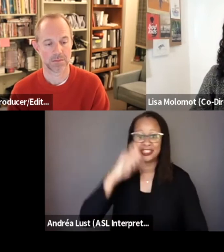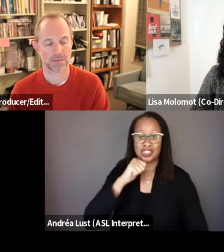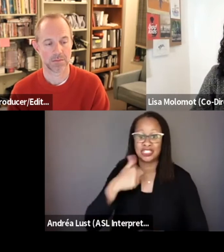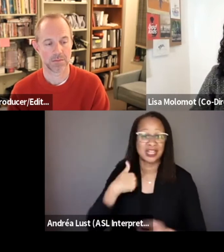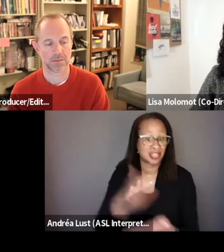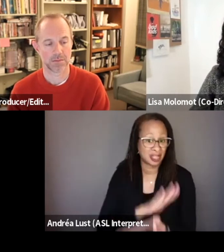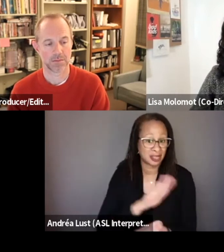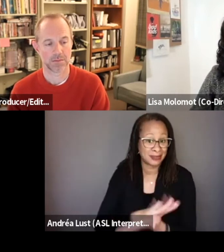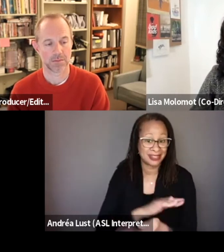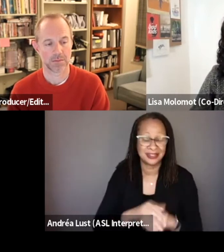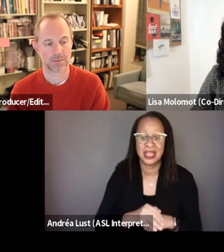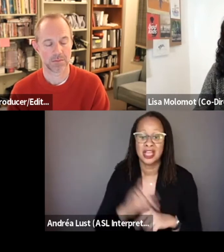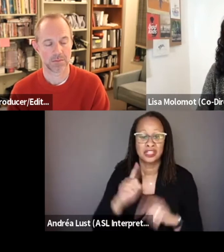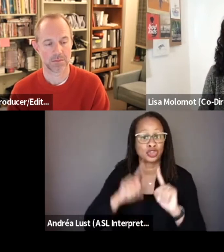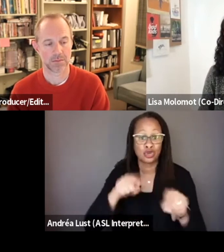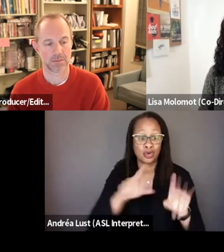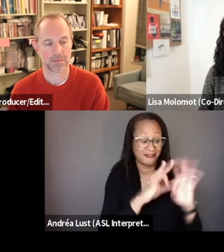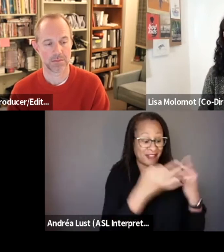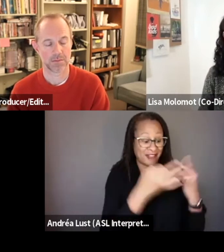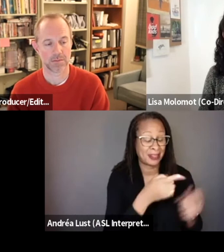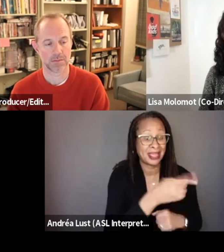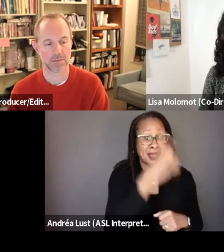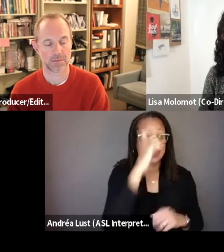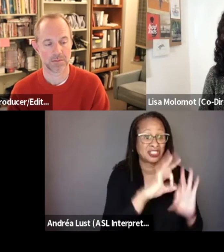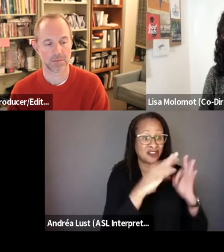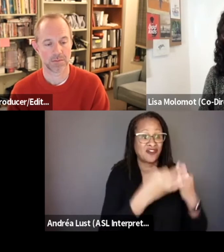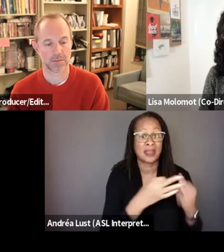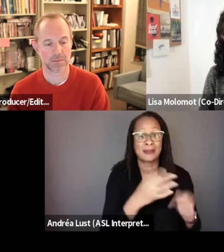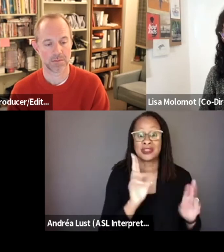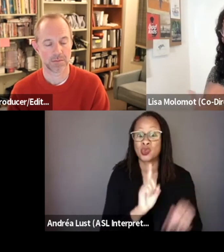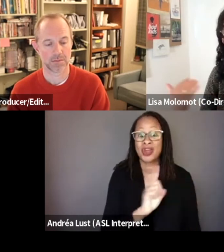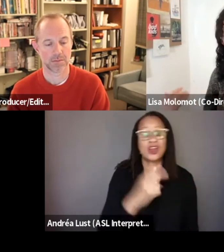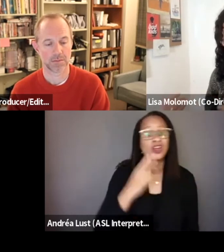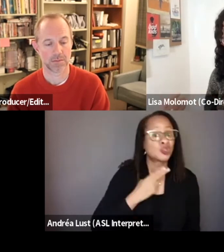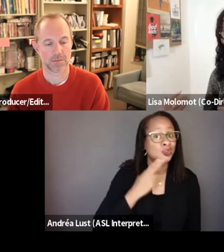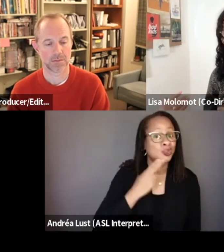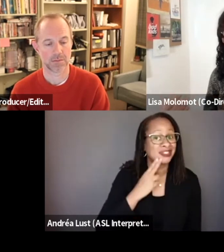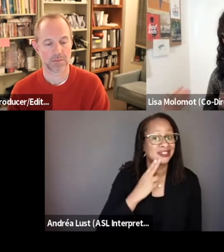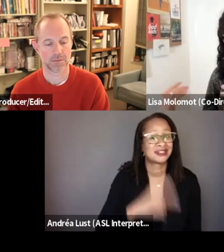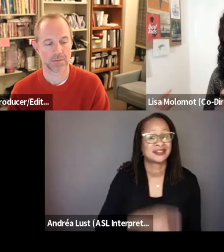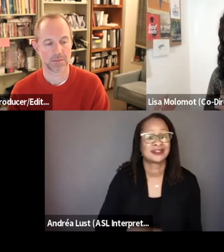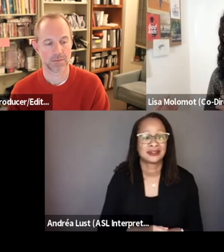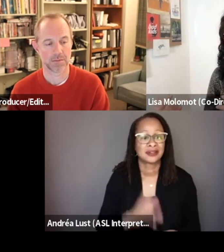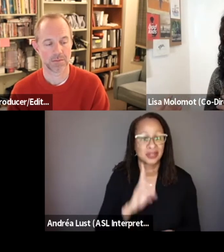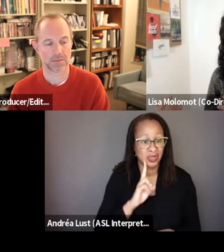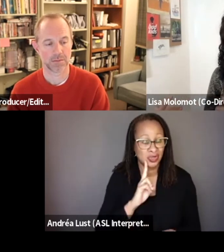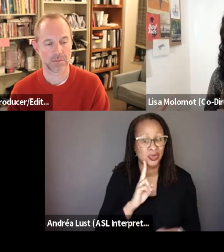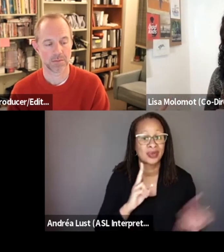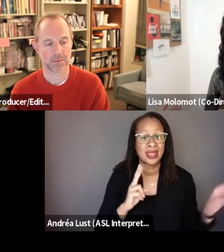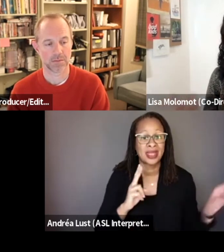she couldn't go to her family because her family was in Houston. Well, they were in Mexico, some of them,